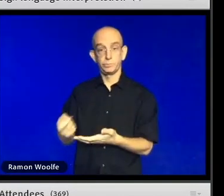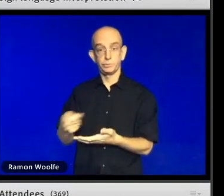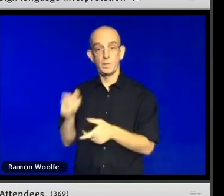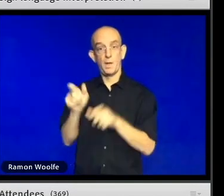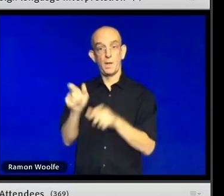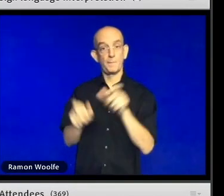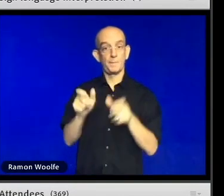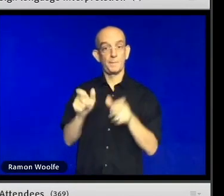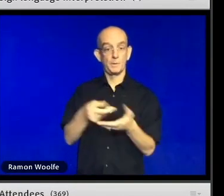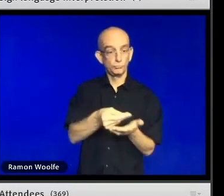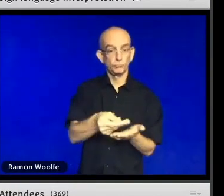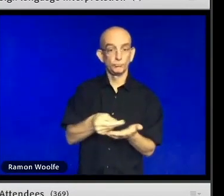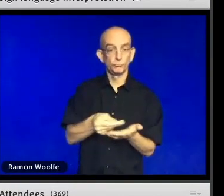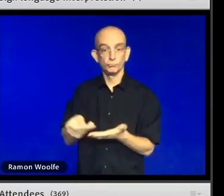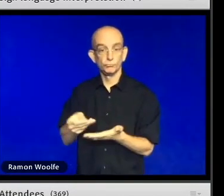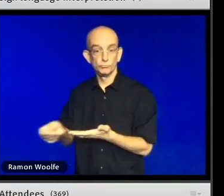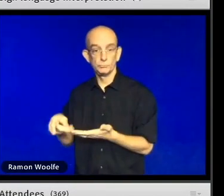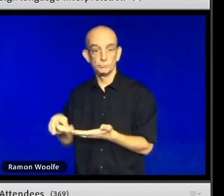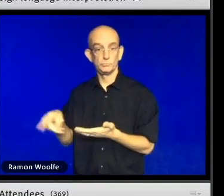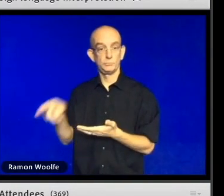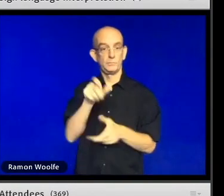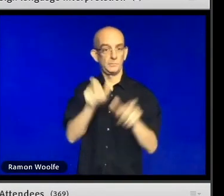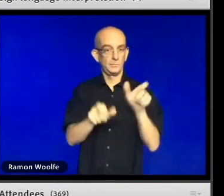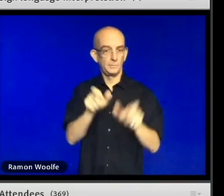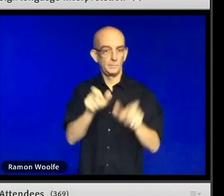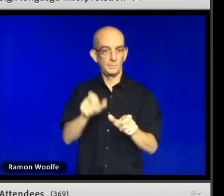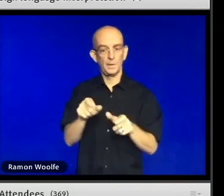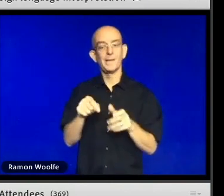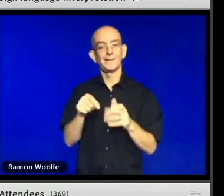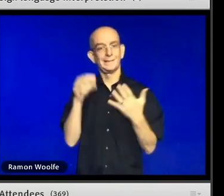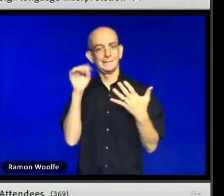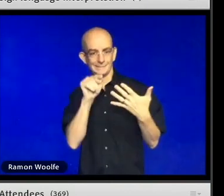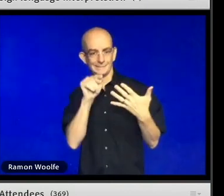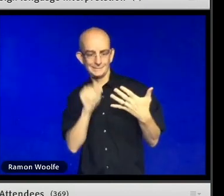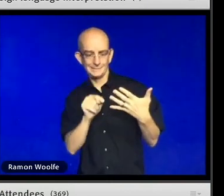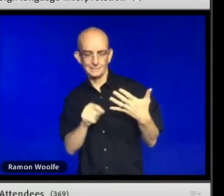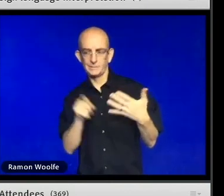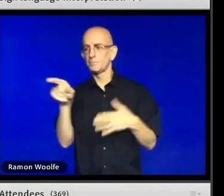on the topic of inclusive information and communication, I'd like to turn back to Kirstin.